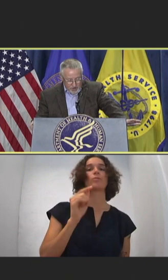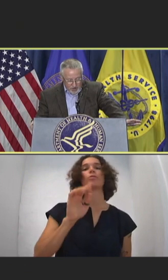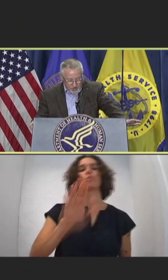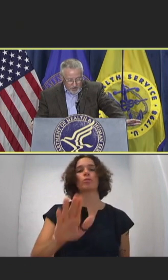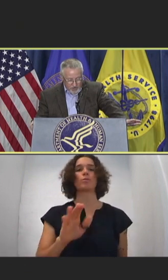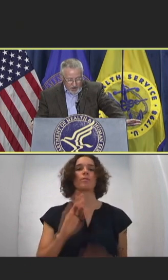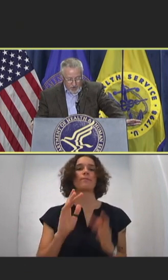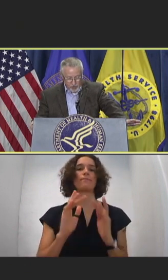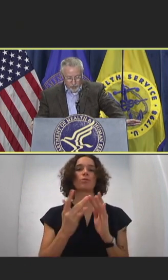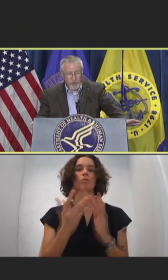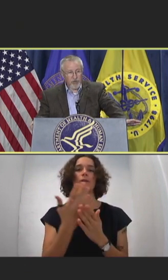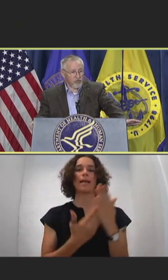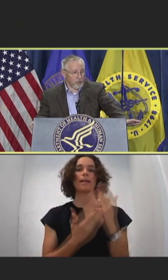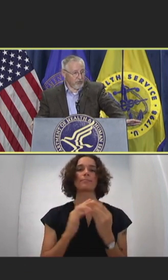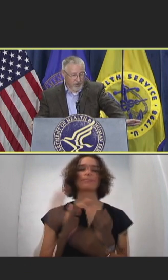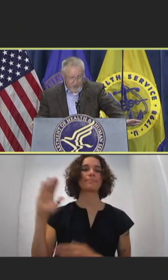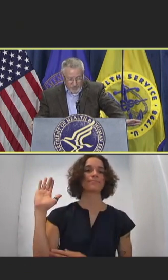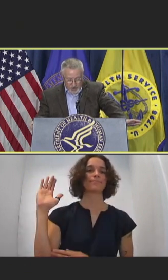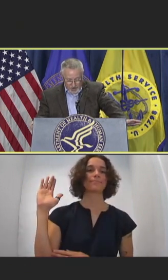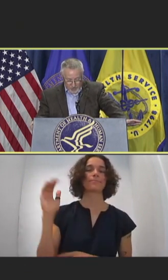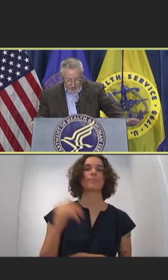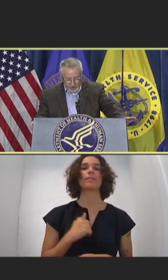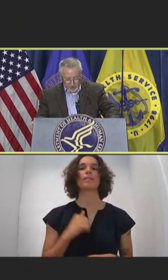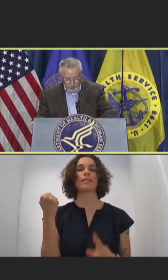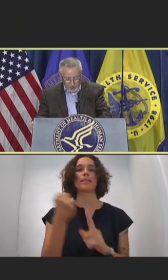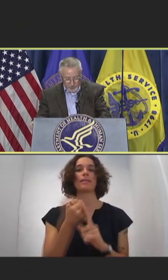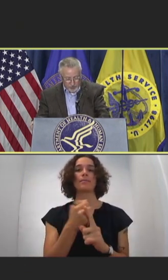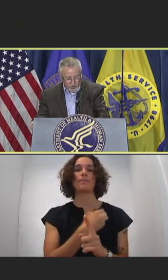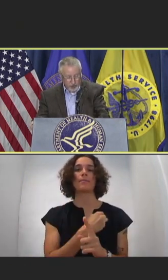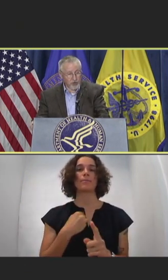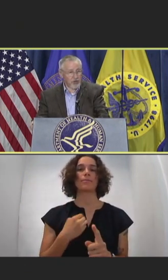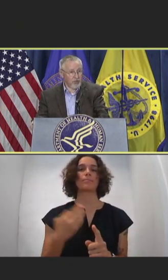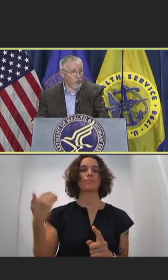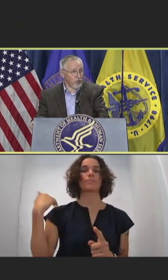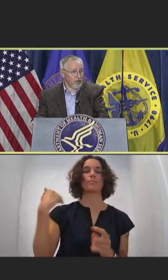The NVAC members previously received the meeting minutes from the June 13th-14th,